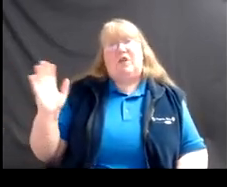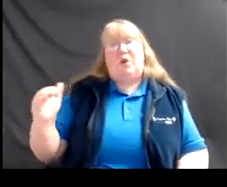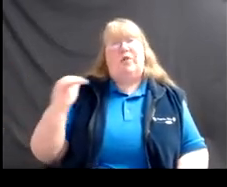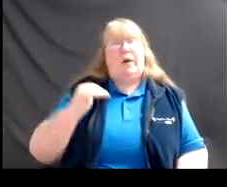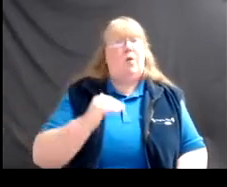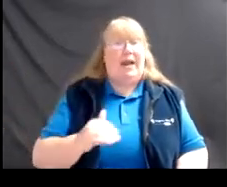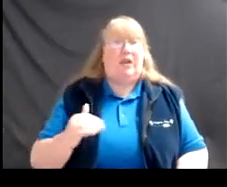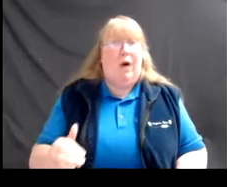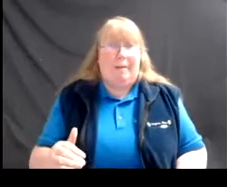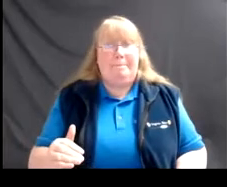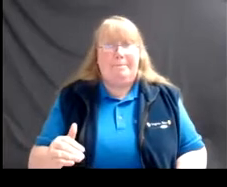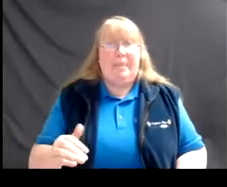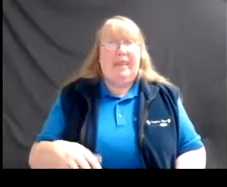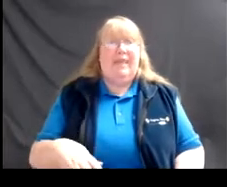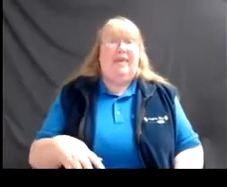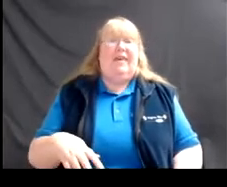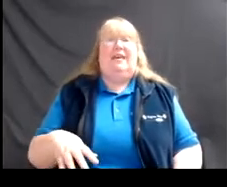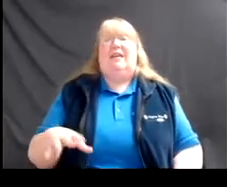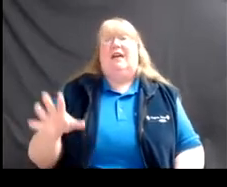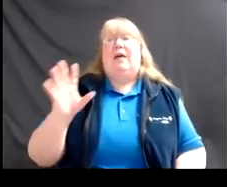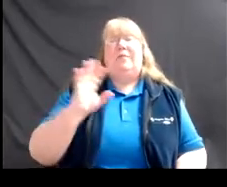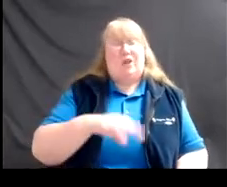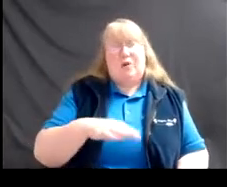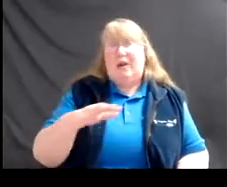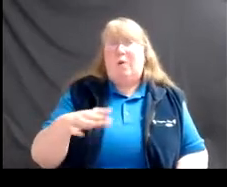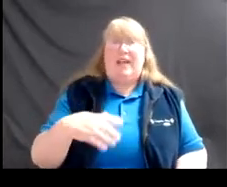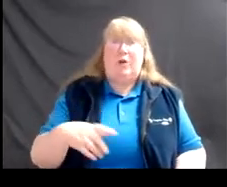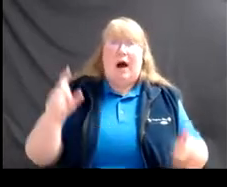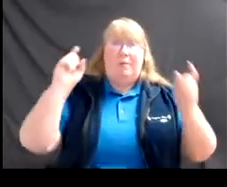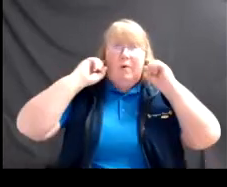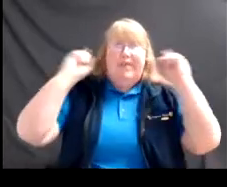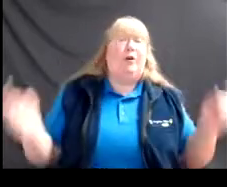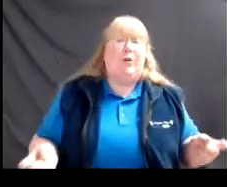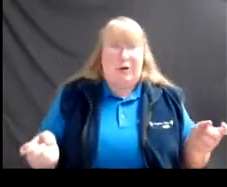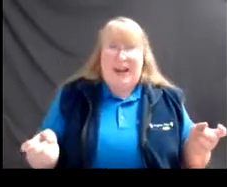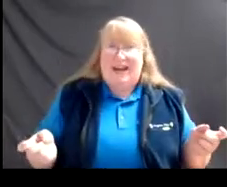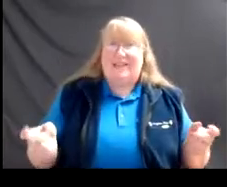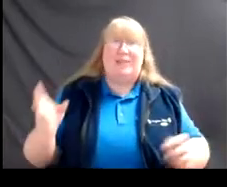sure they will wake you up. And make sure that will wake you up without your hearing aids or